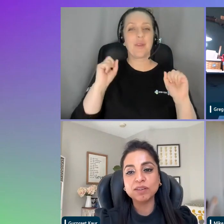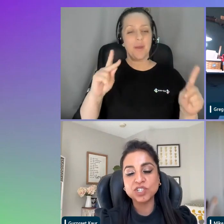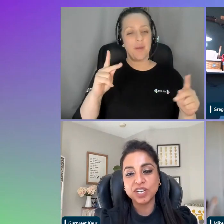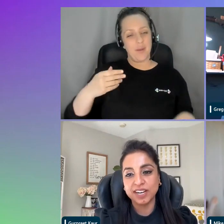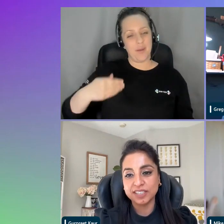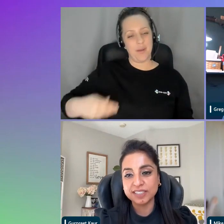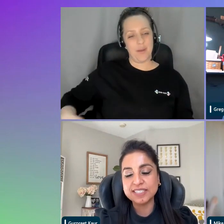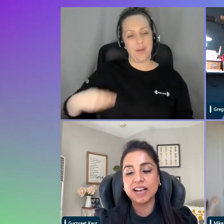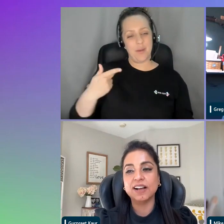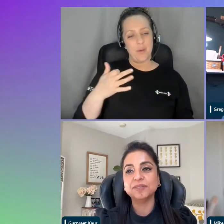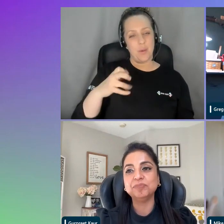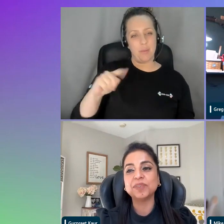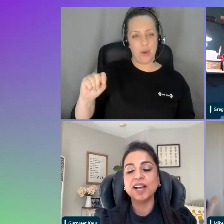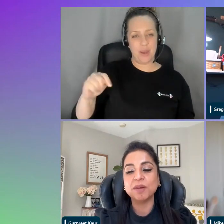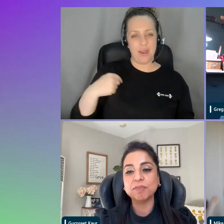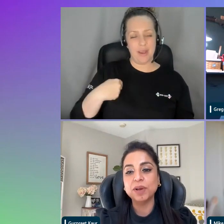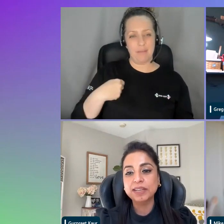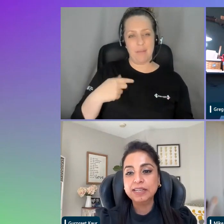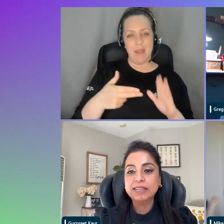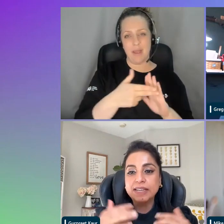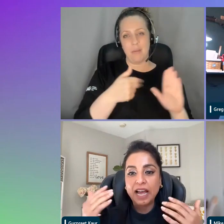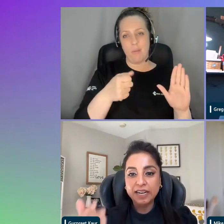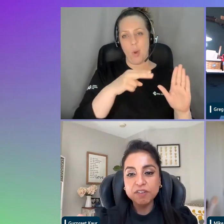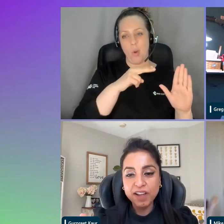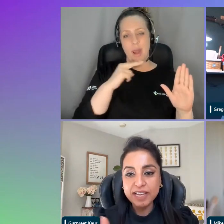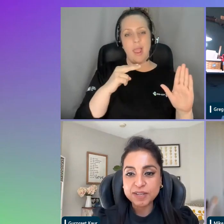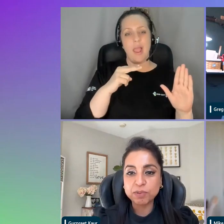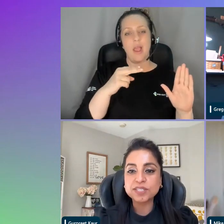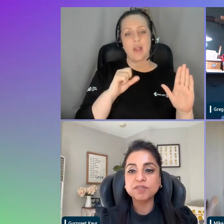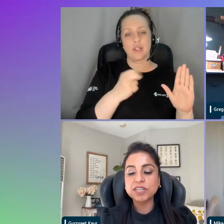Gurpreet, pronouns. She hers. Um. I'm I identify as a person